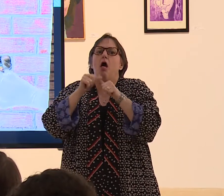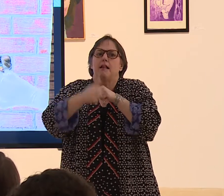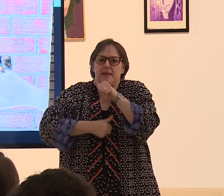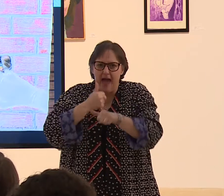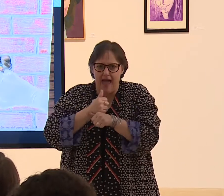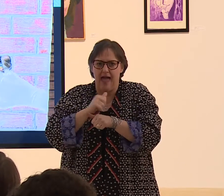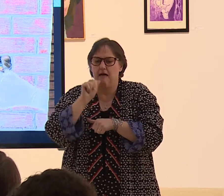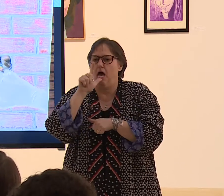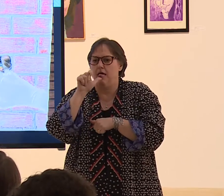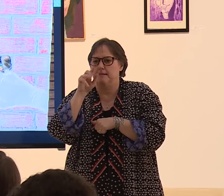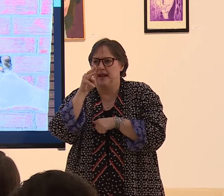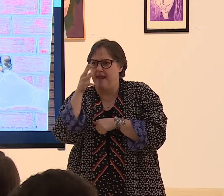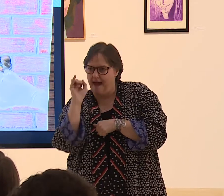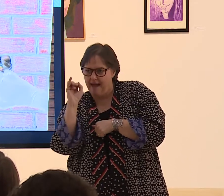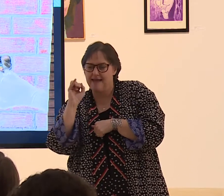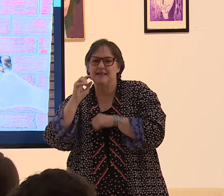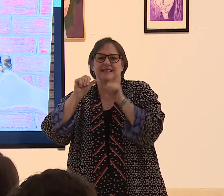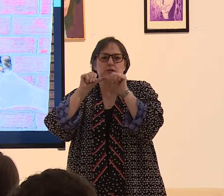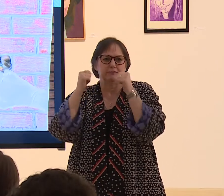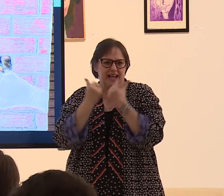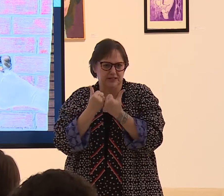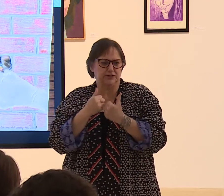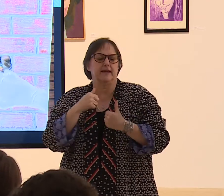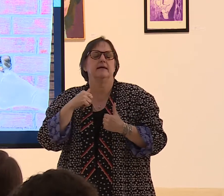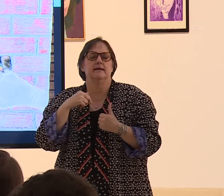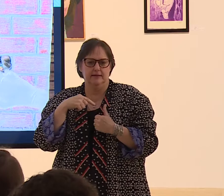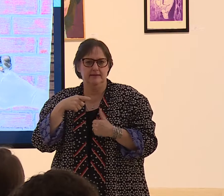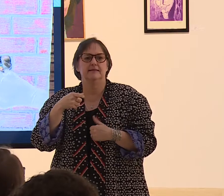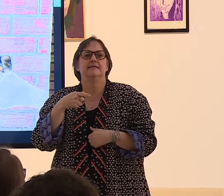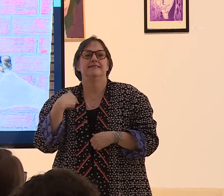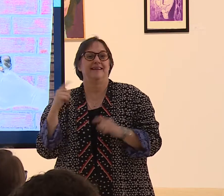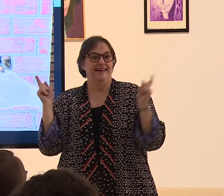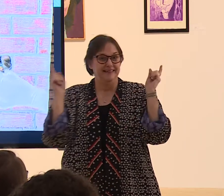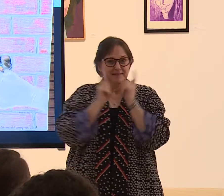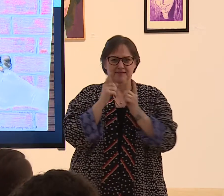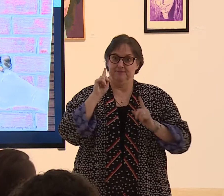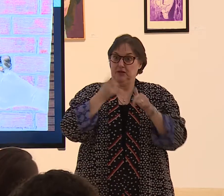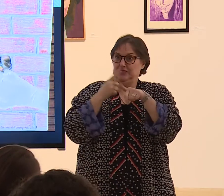and I went to an alumni event after that point.